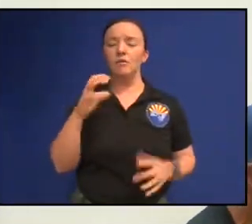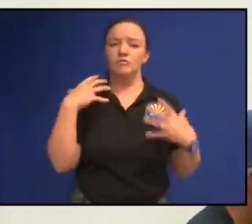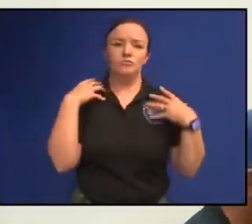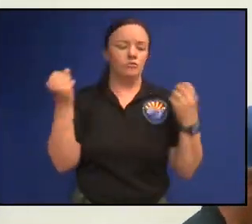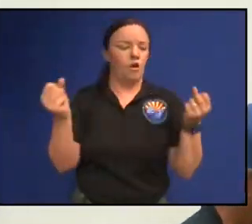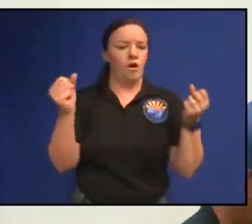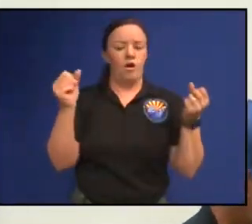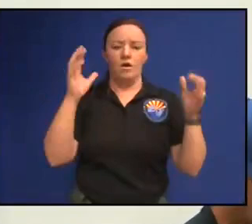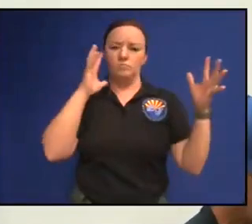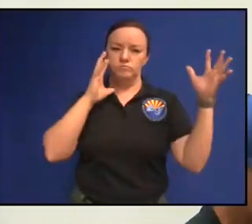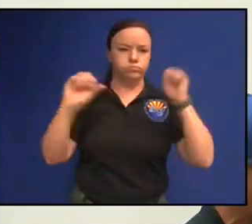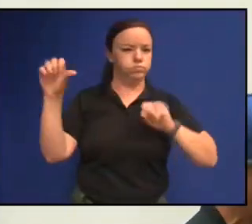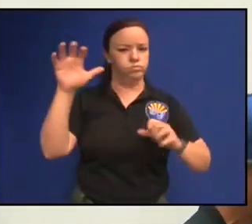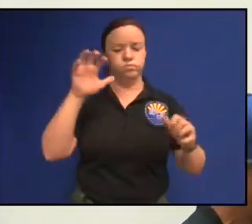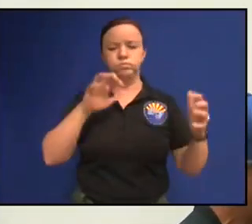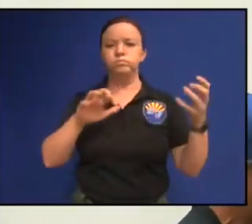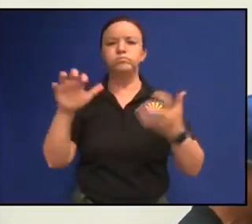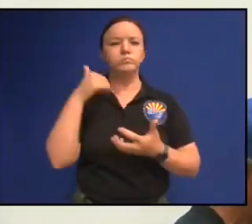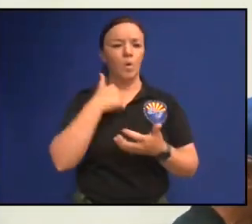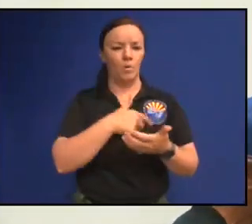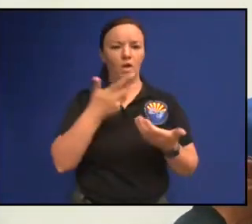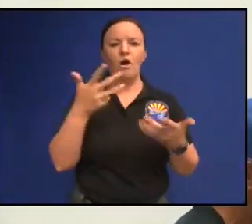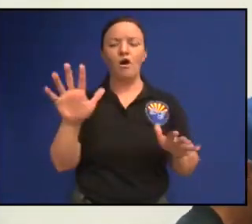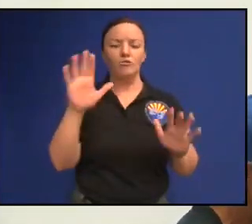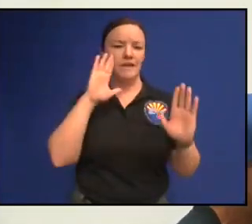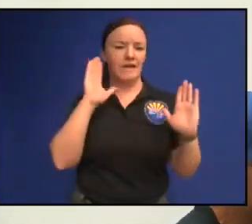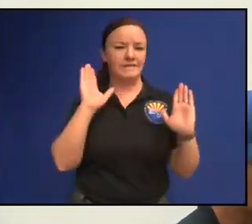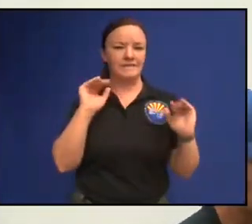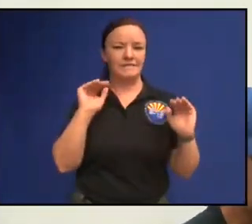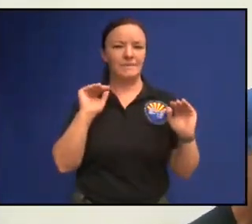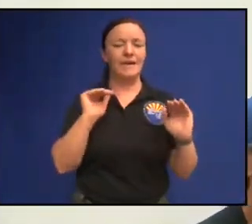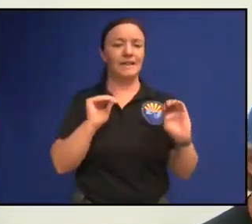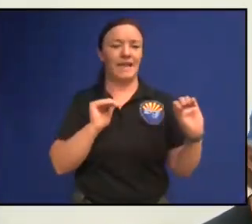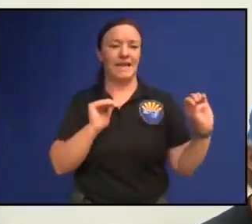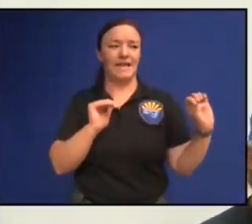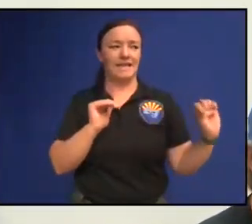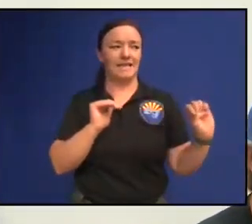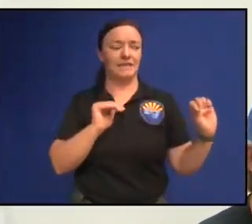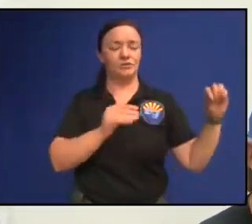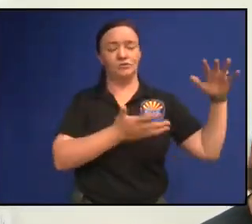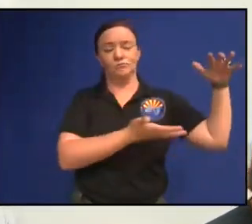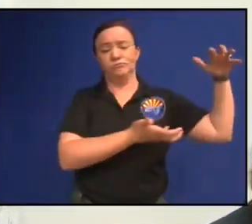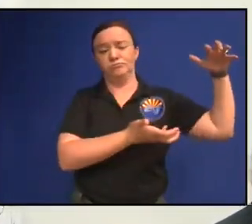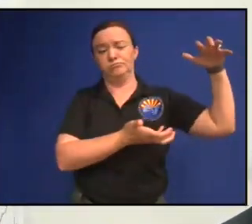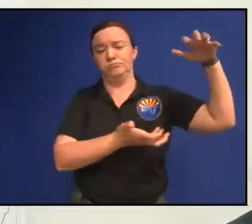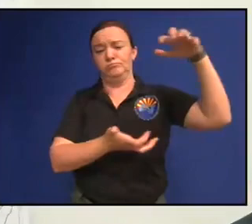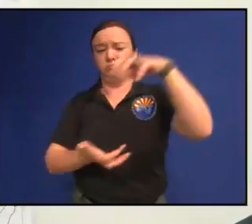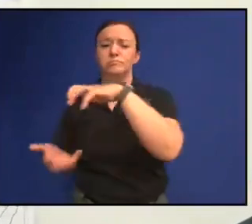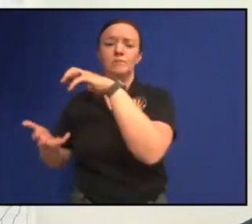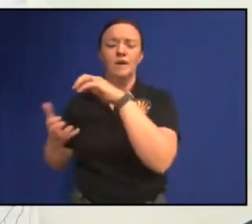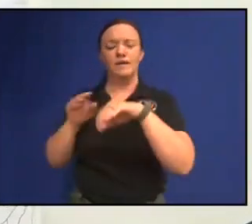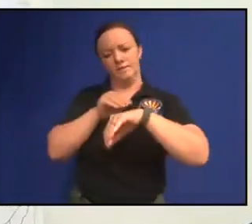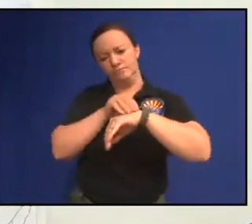WE ALREADY ANTICIPATED AN EAST PUSH COMING INTO THE AREA TO BRING MOISTURE OUT OF THE PLAINS, BUT THIS ACTUAL BOUNDARY THAT CAME OUT OF THOSE THUNDERSTORMS